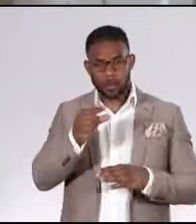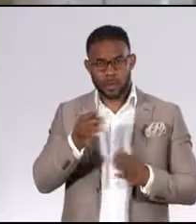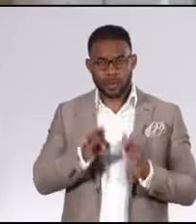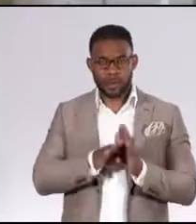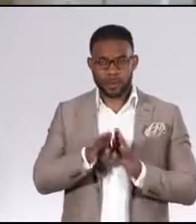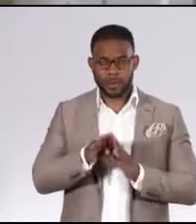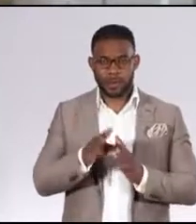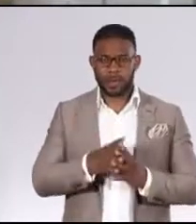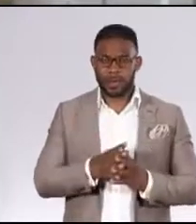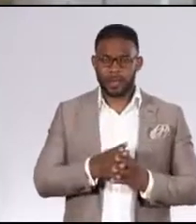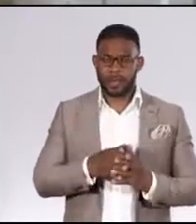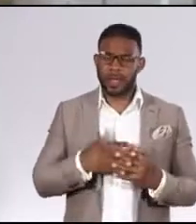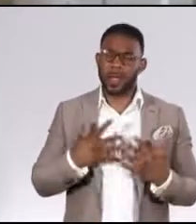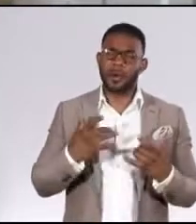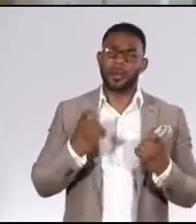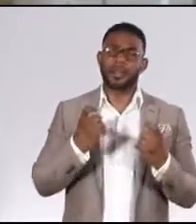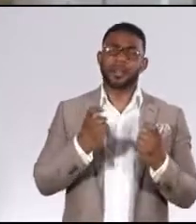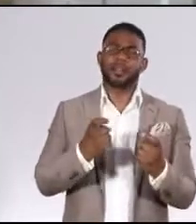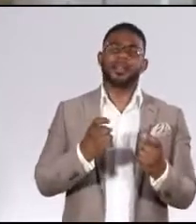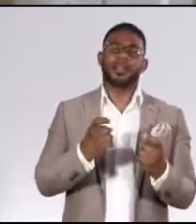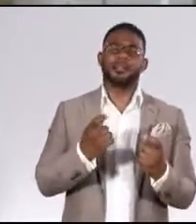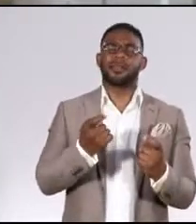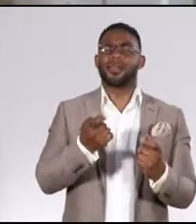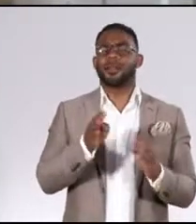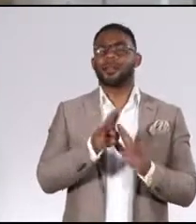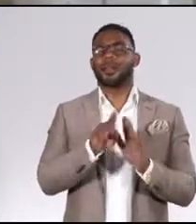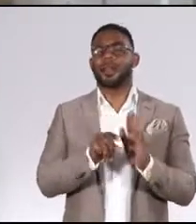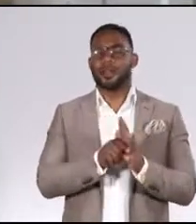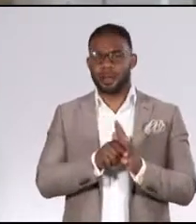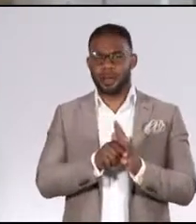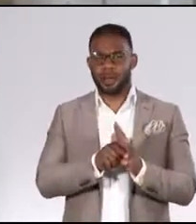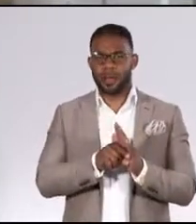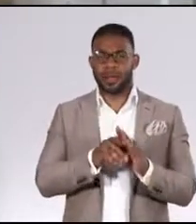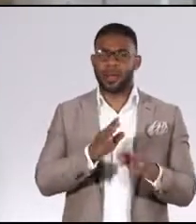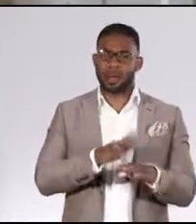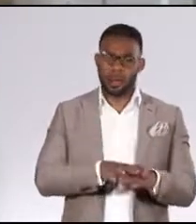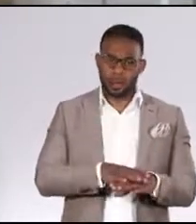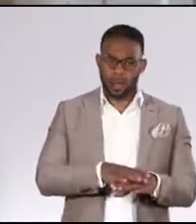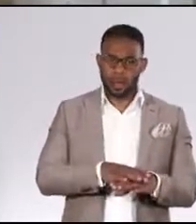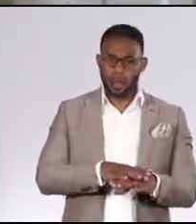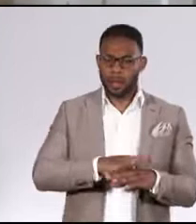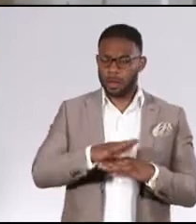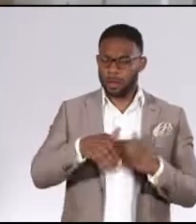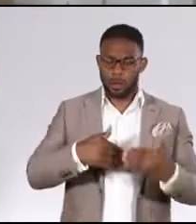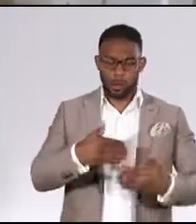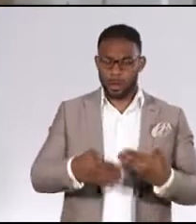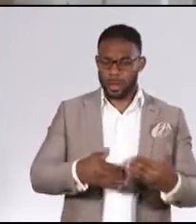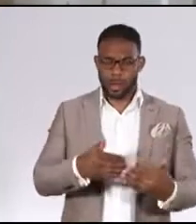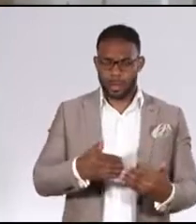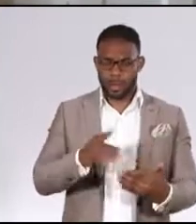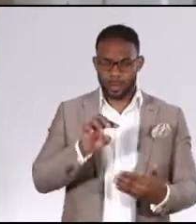so I'd like to give um a bit of a background on uh the whole process, of of, drug development and